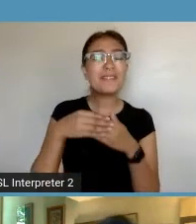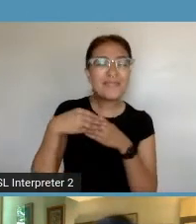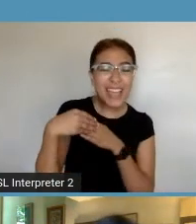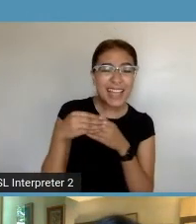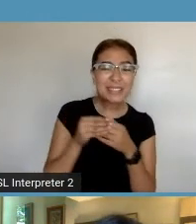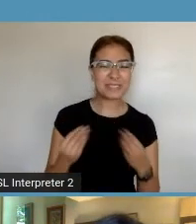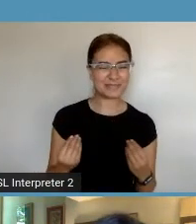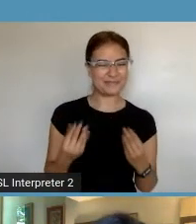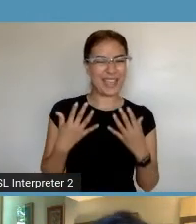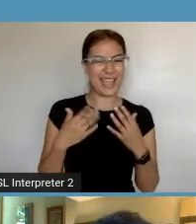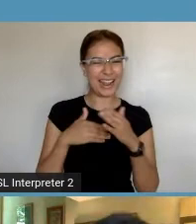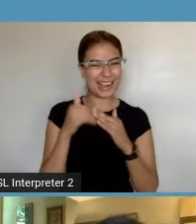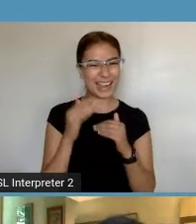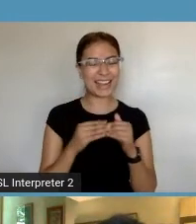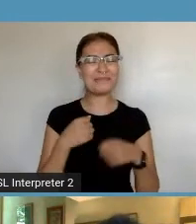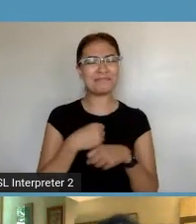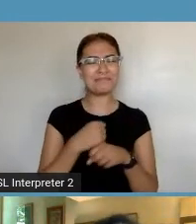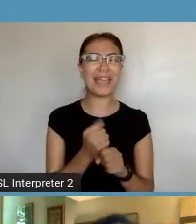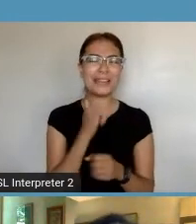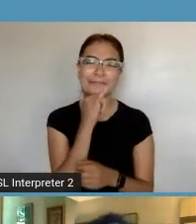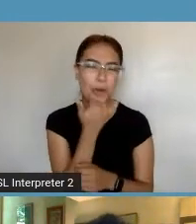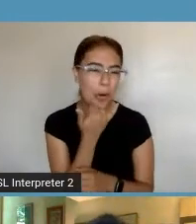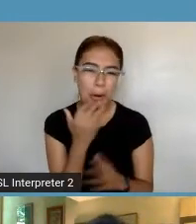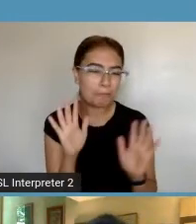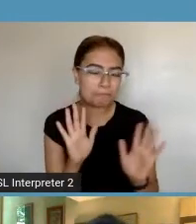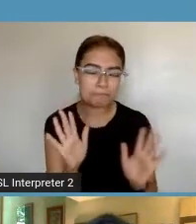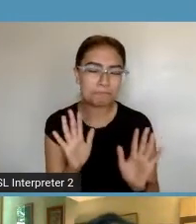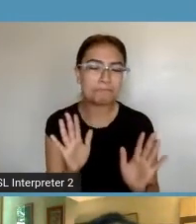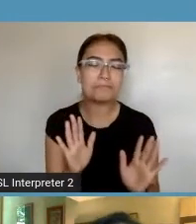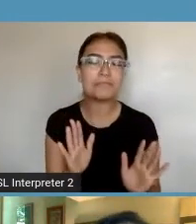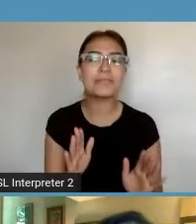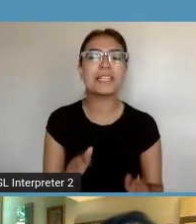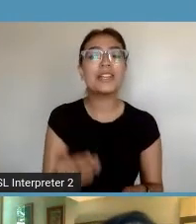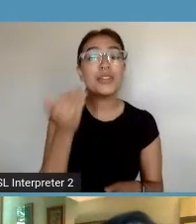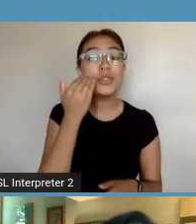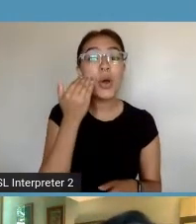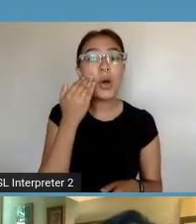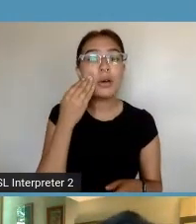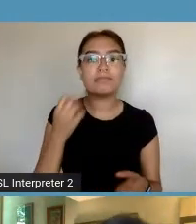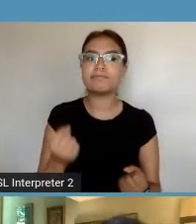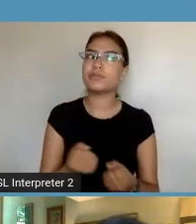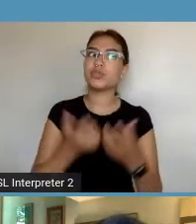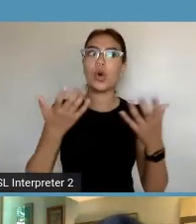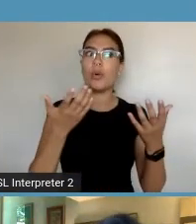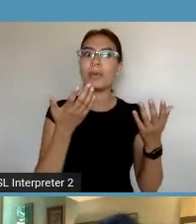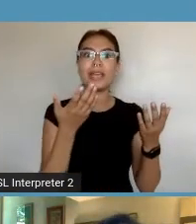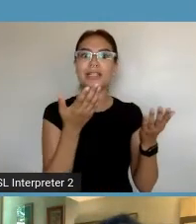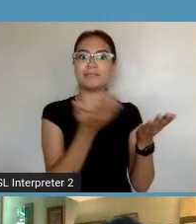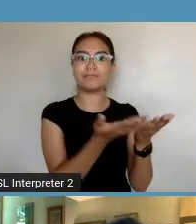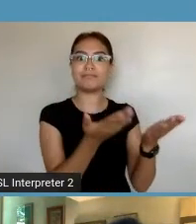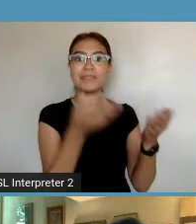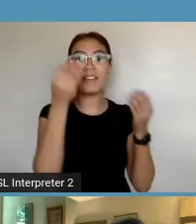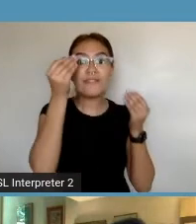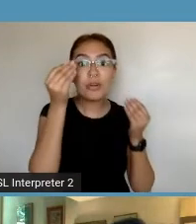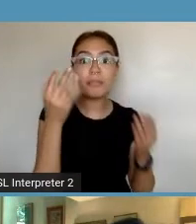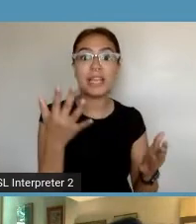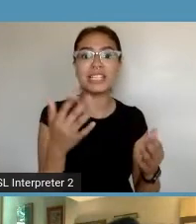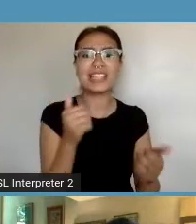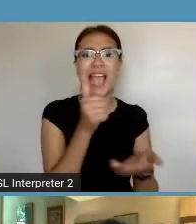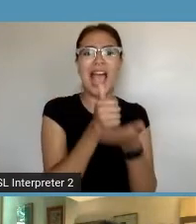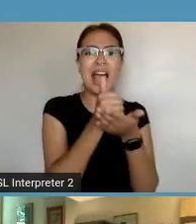mistakes, and no there is a wealth of resources to help you with digitization project. FADGI, it